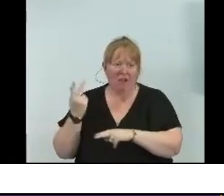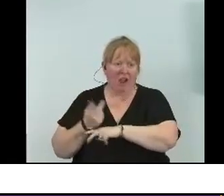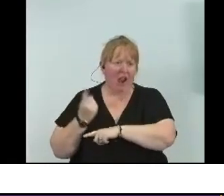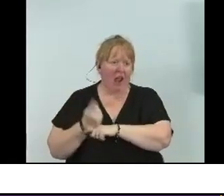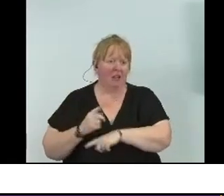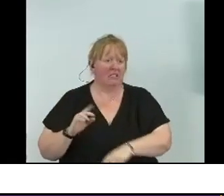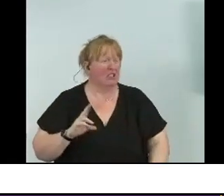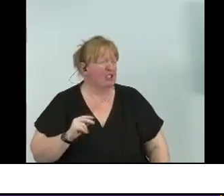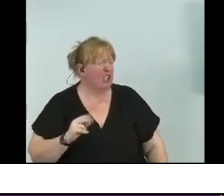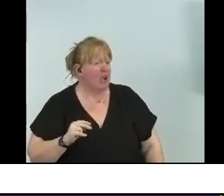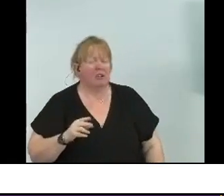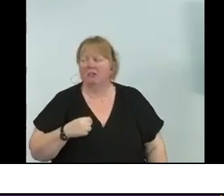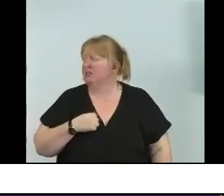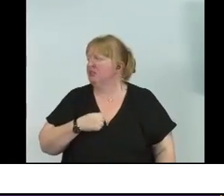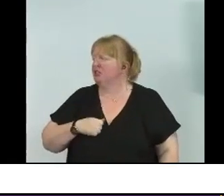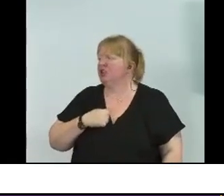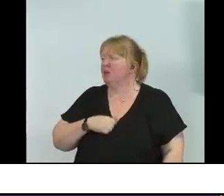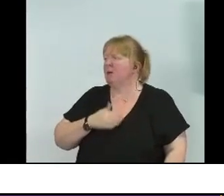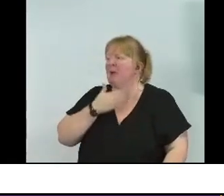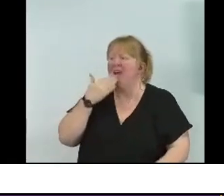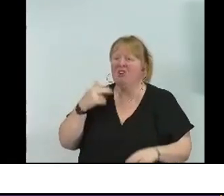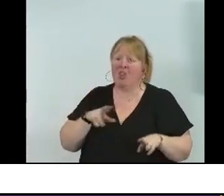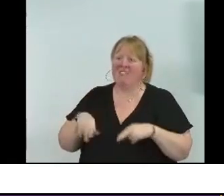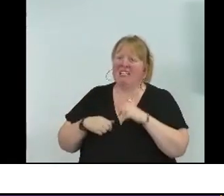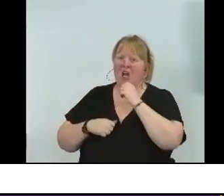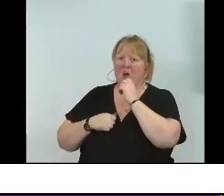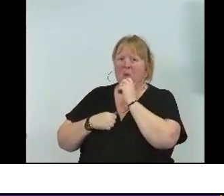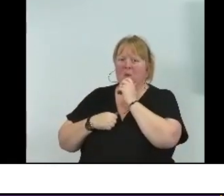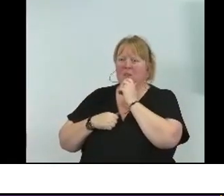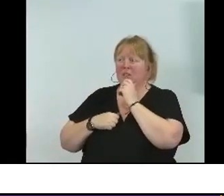No? Oh, it was sent.